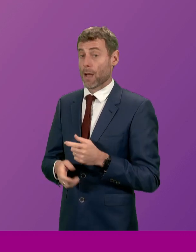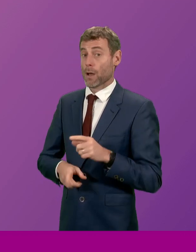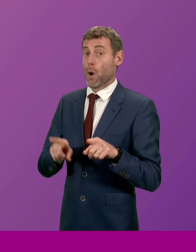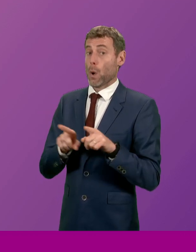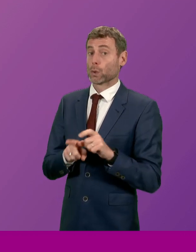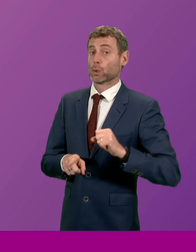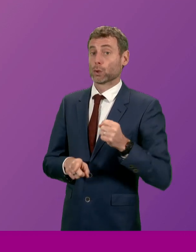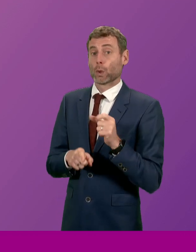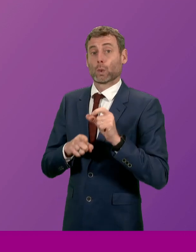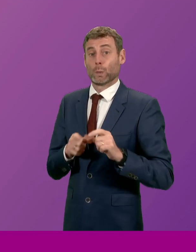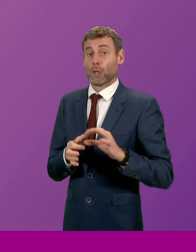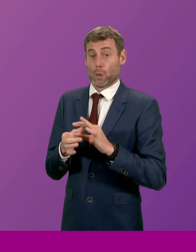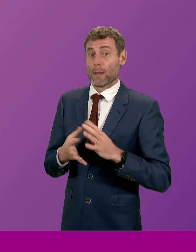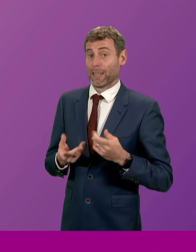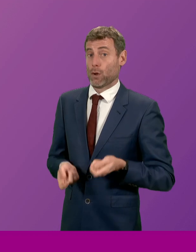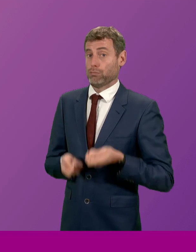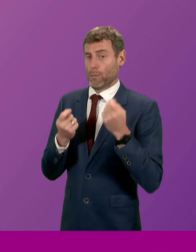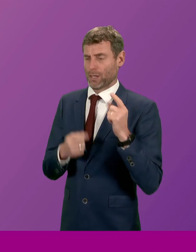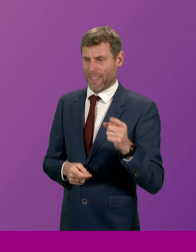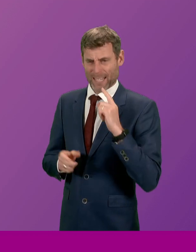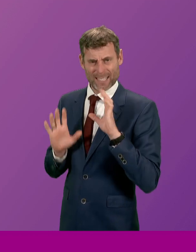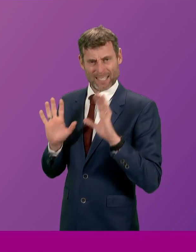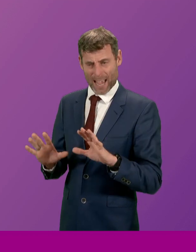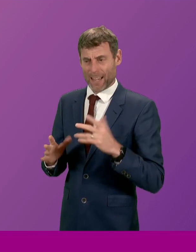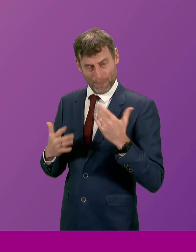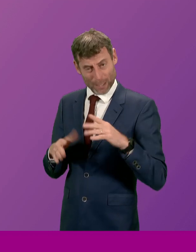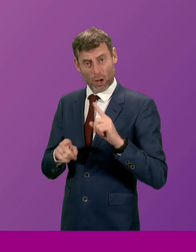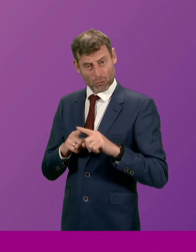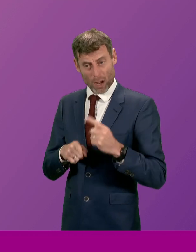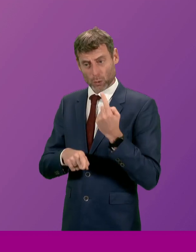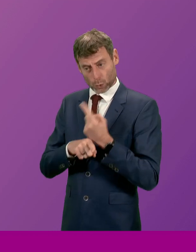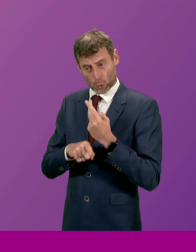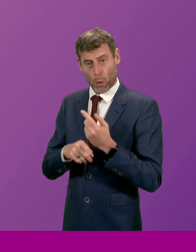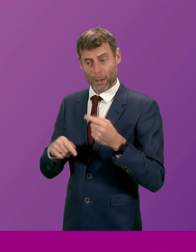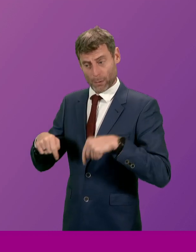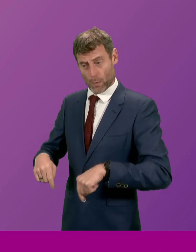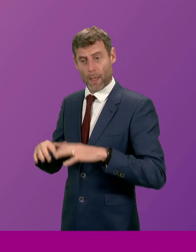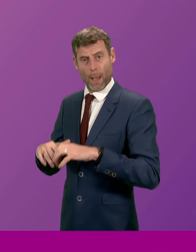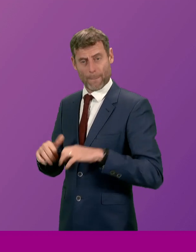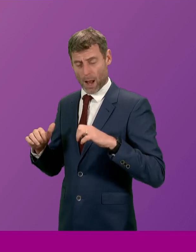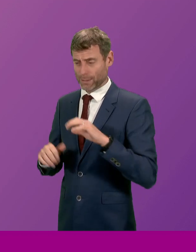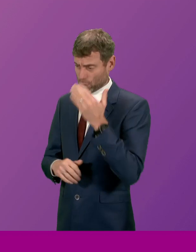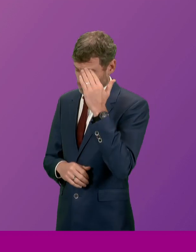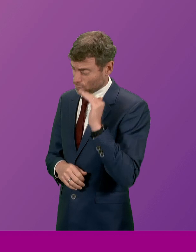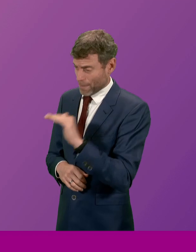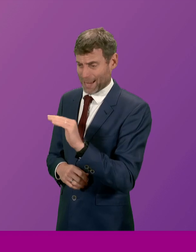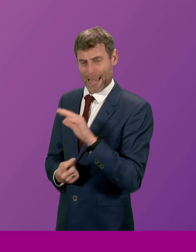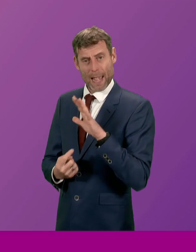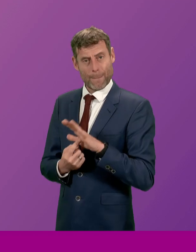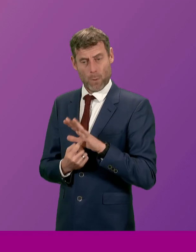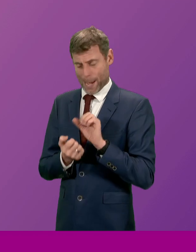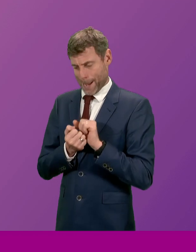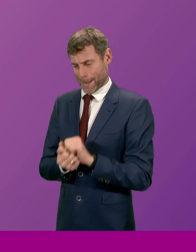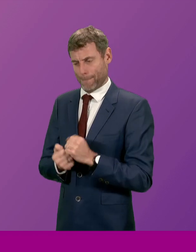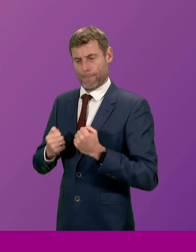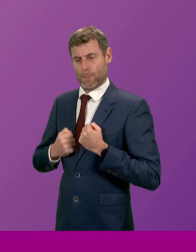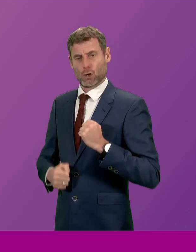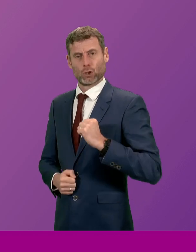which I know understands the importance of the designation of Scotch whisky. The